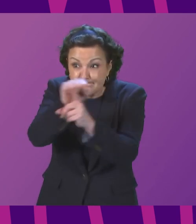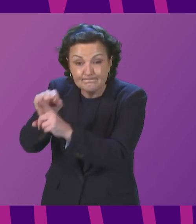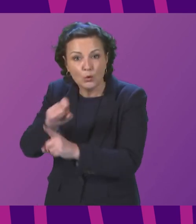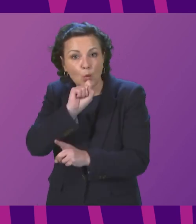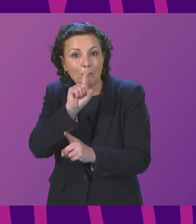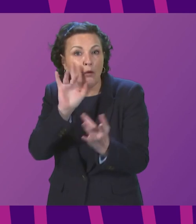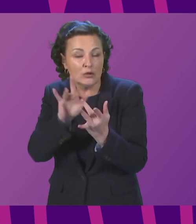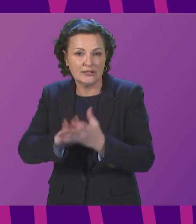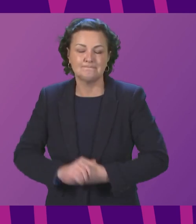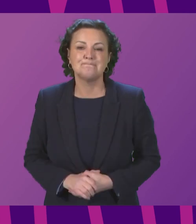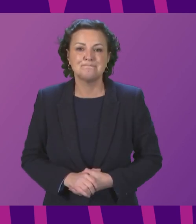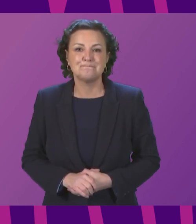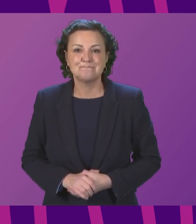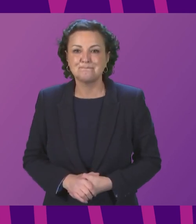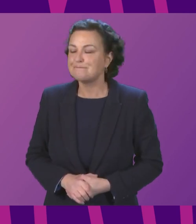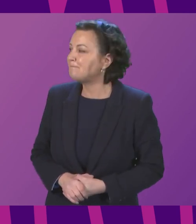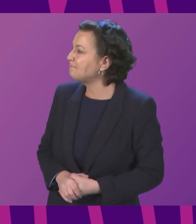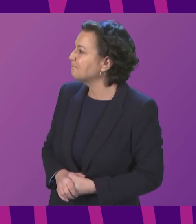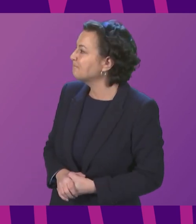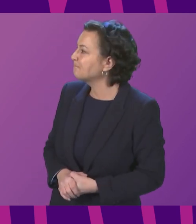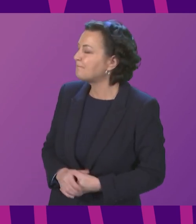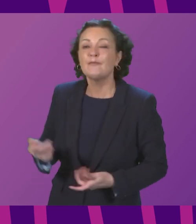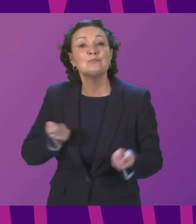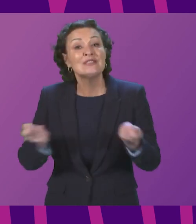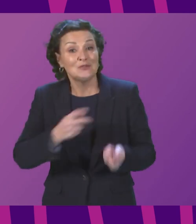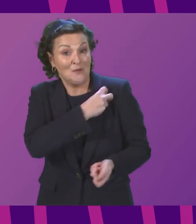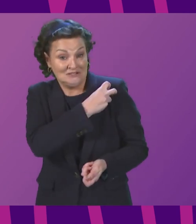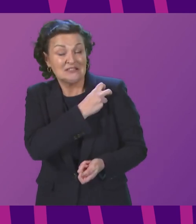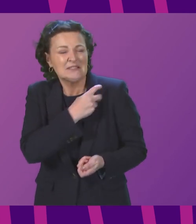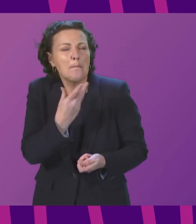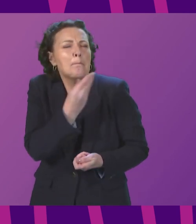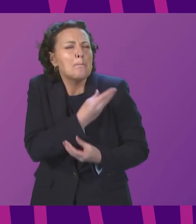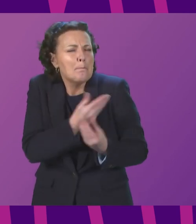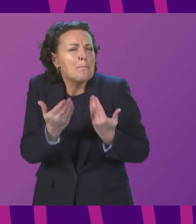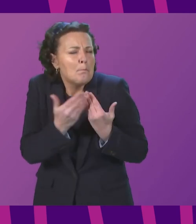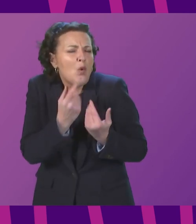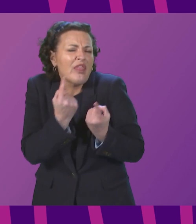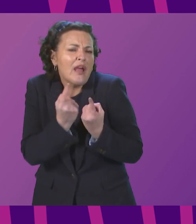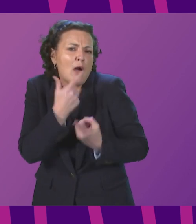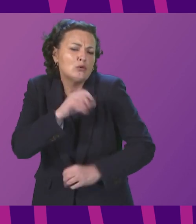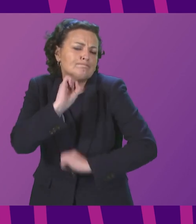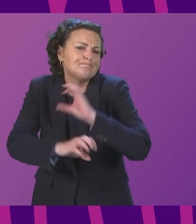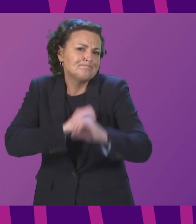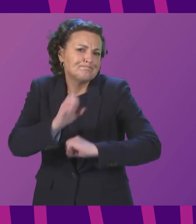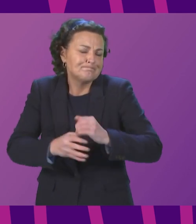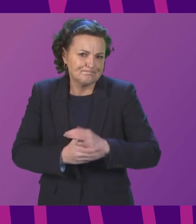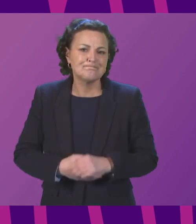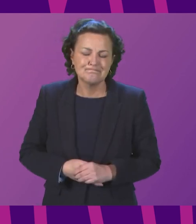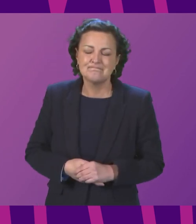I will touch on a few more brief points. First, the situation continues to take its toll on